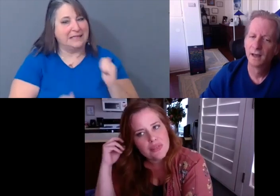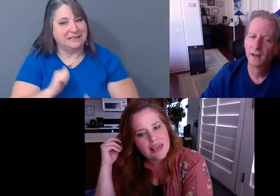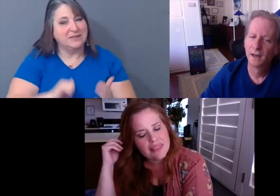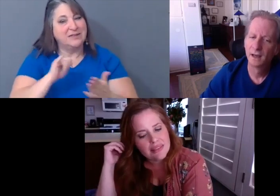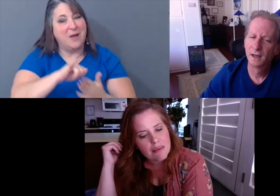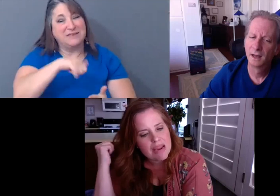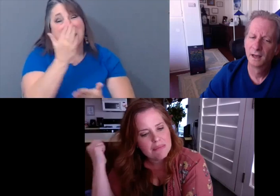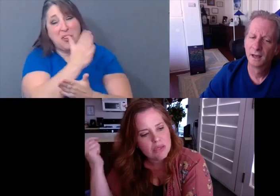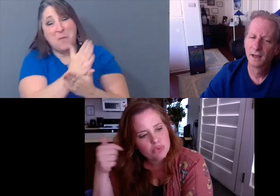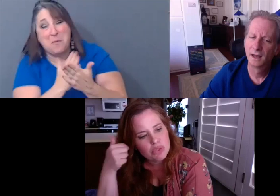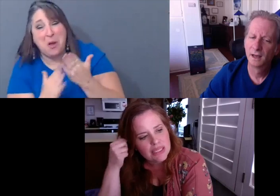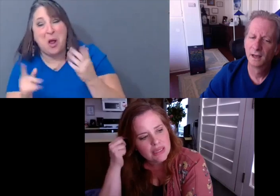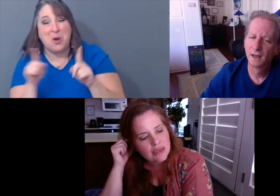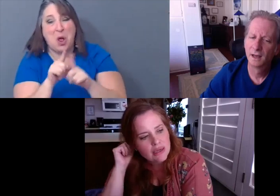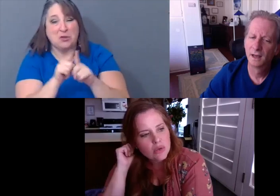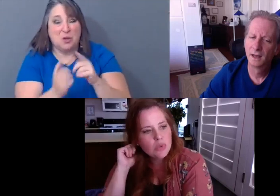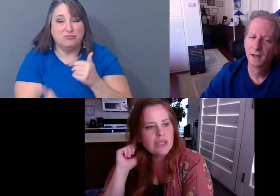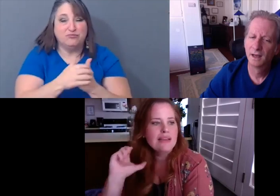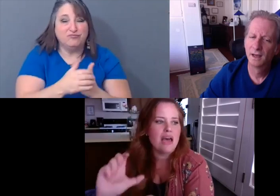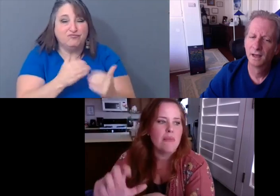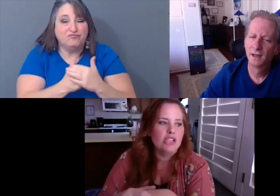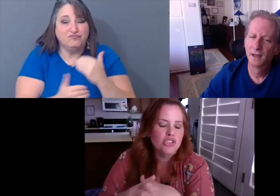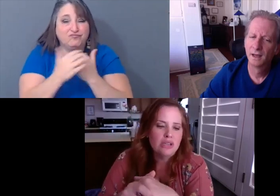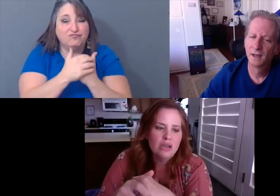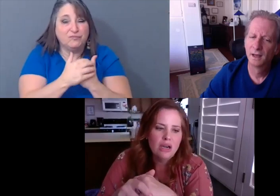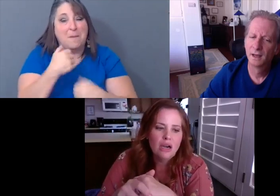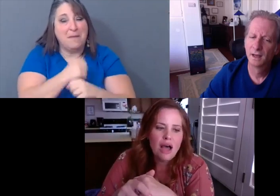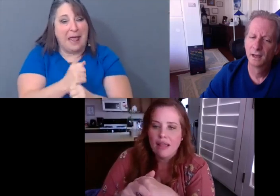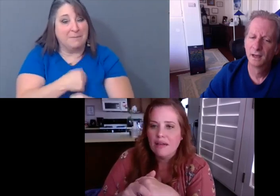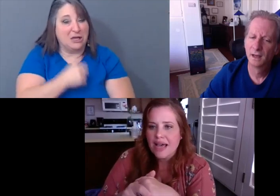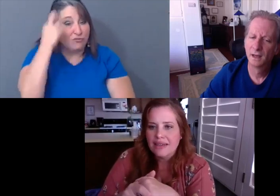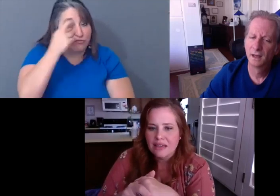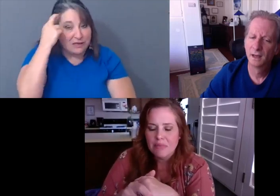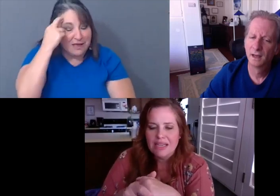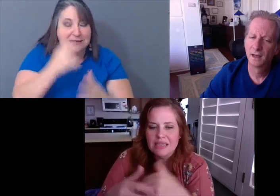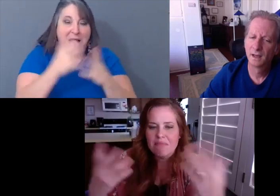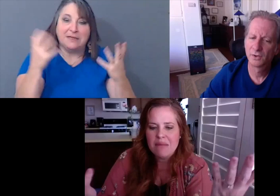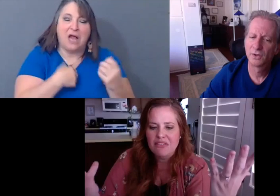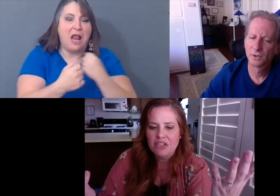that I think that made me really realize how much I loved acting, because it made me feel